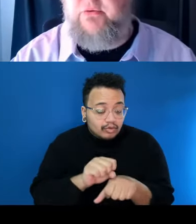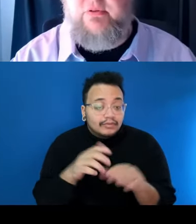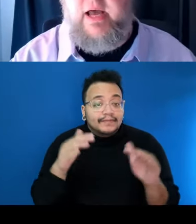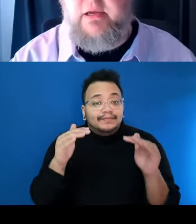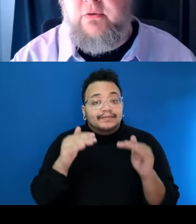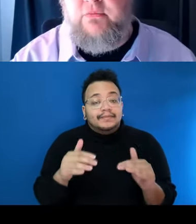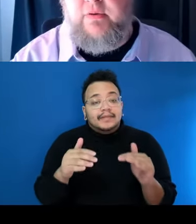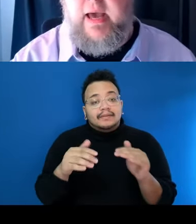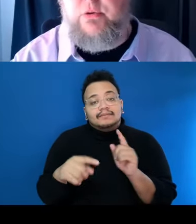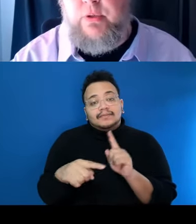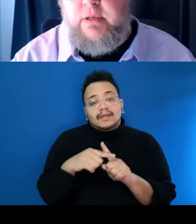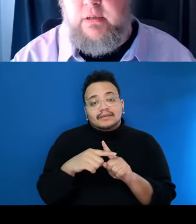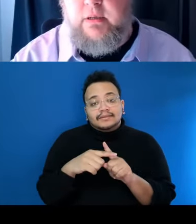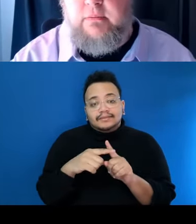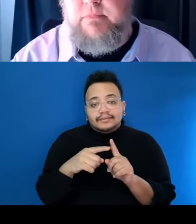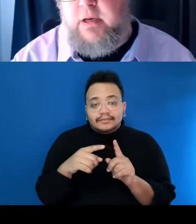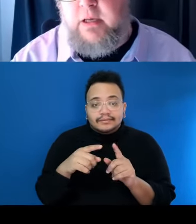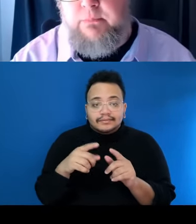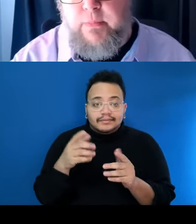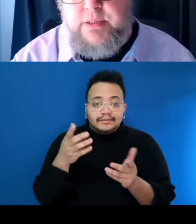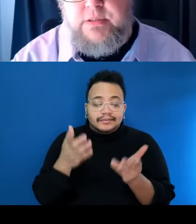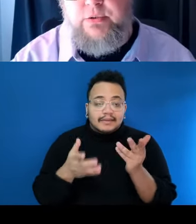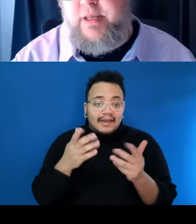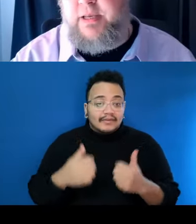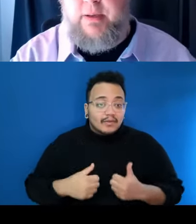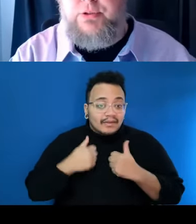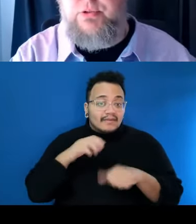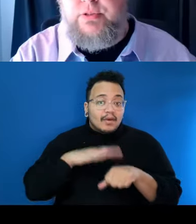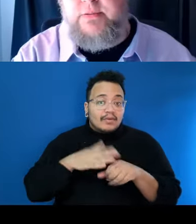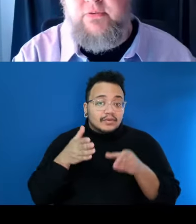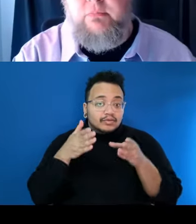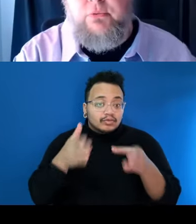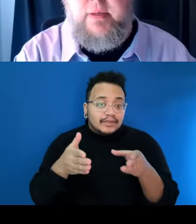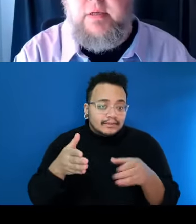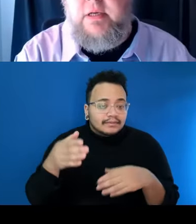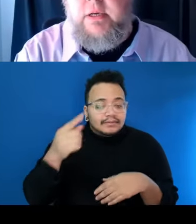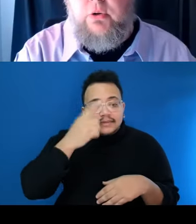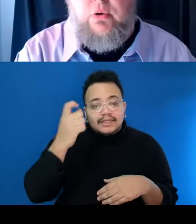out of lack of adequate employment, through like W-2 types of employment